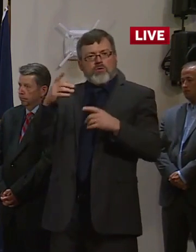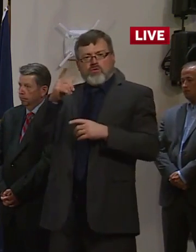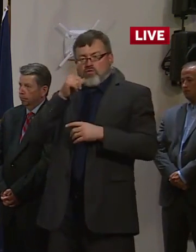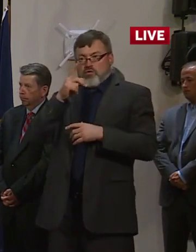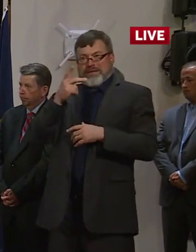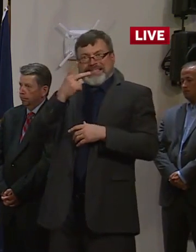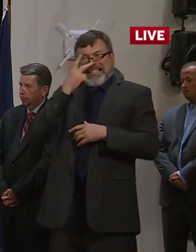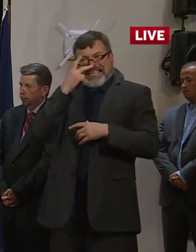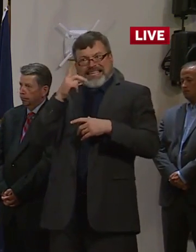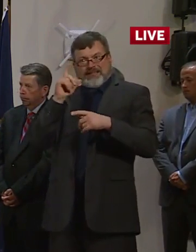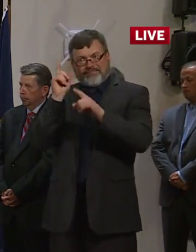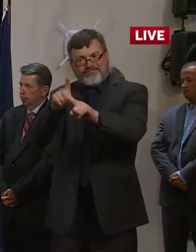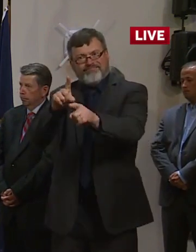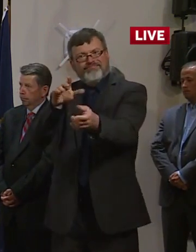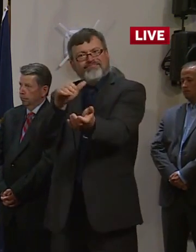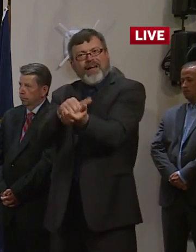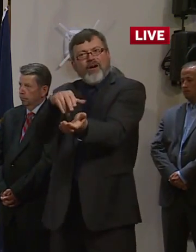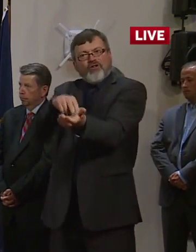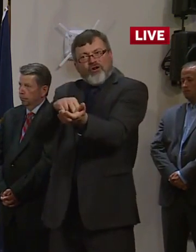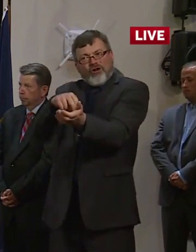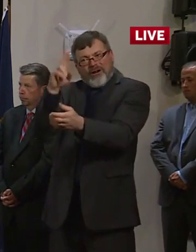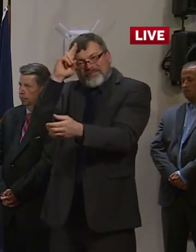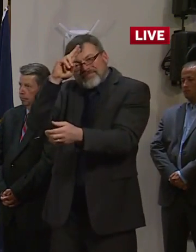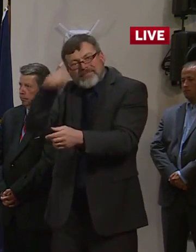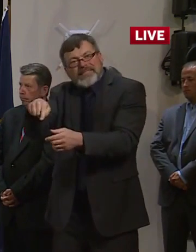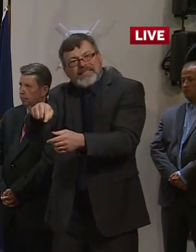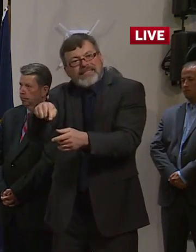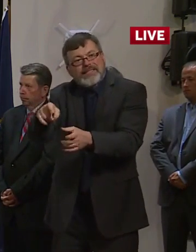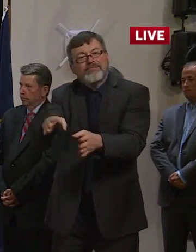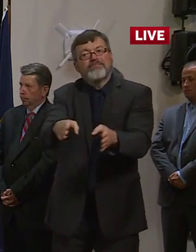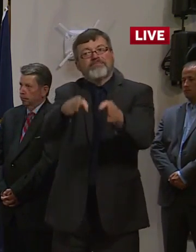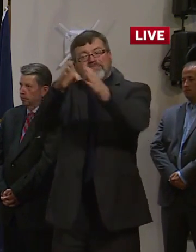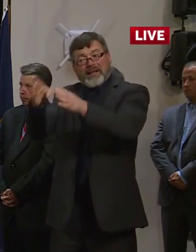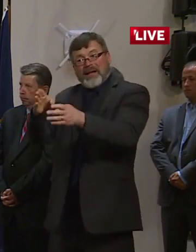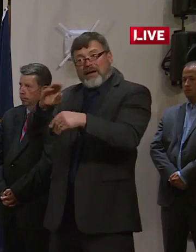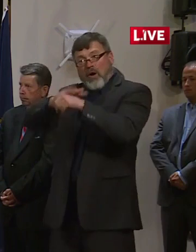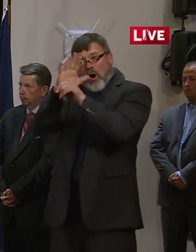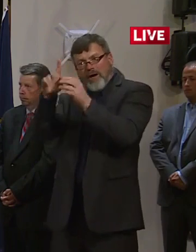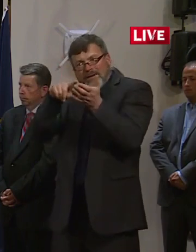I DO WANT TO MENONTI SOME, STARTING WITH THE INCREDIBLE